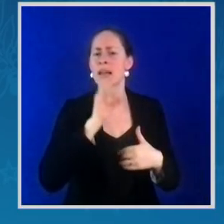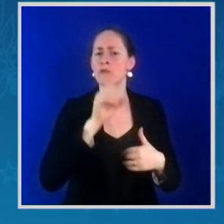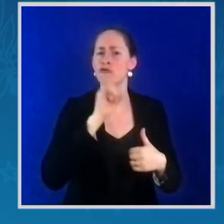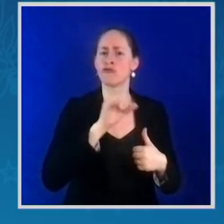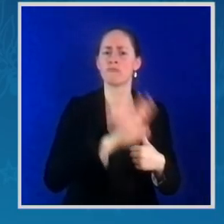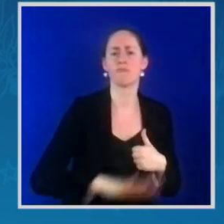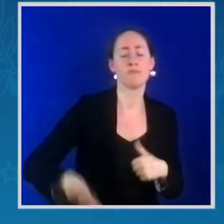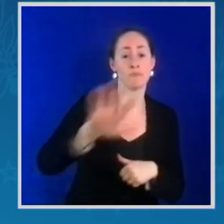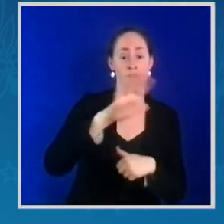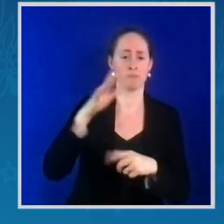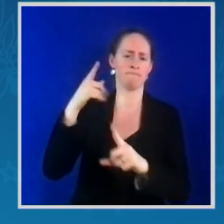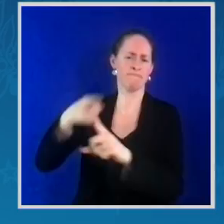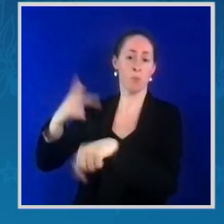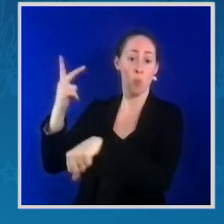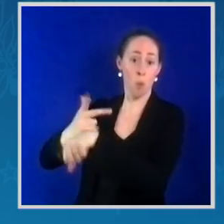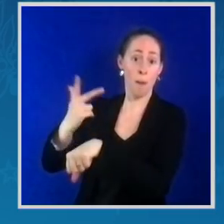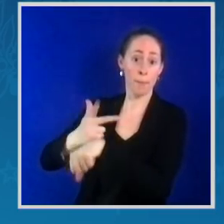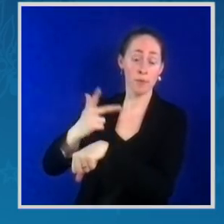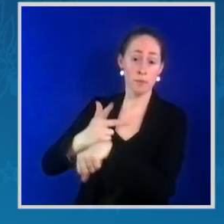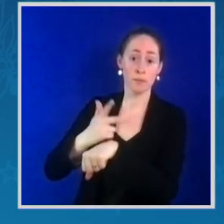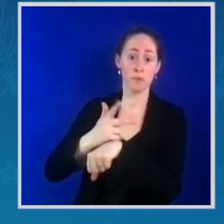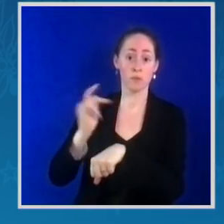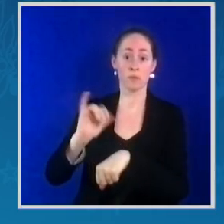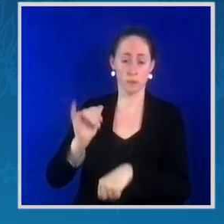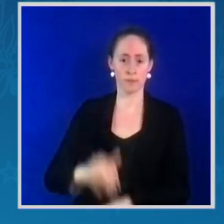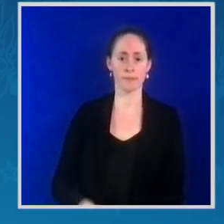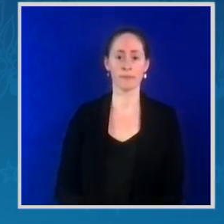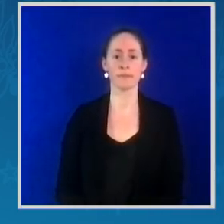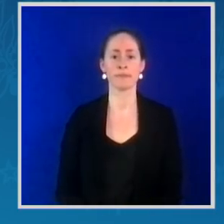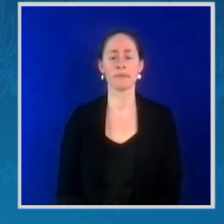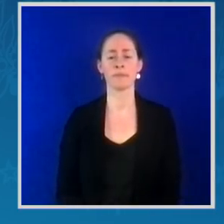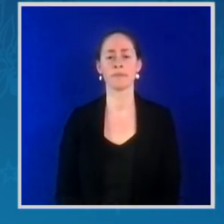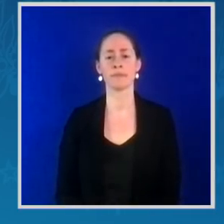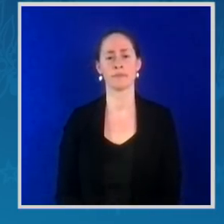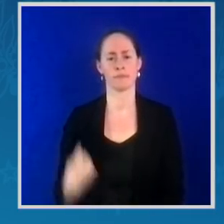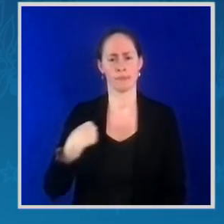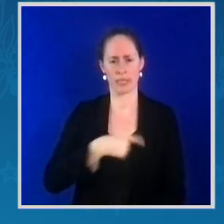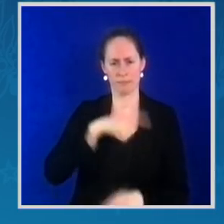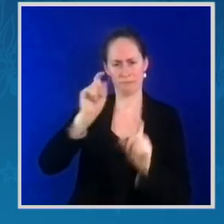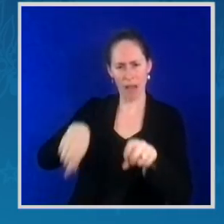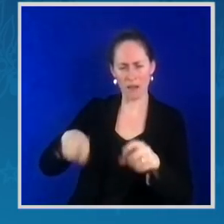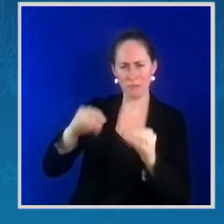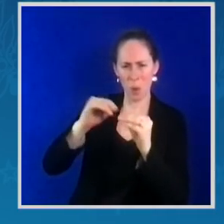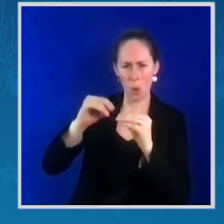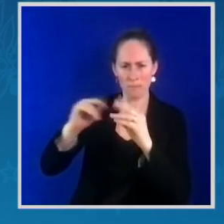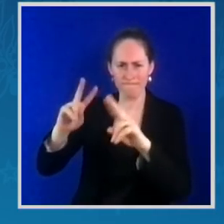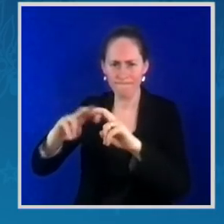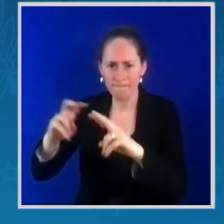including looking at the issue of access to capital. The conversations that I had there included that women,